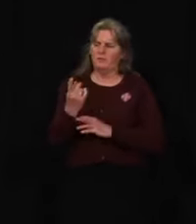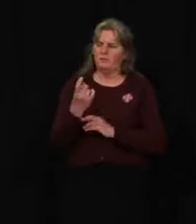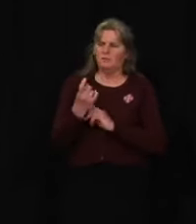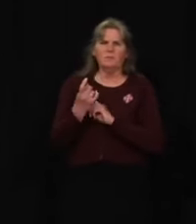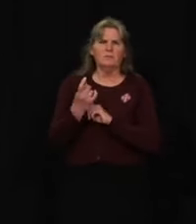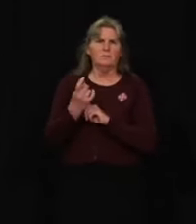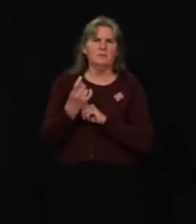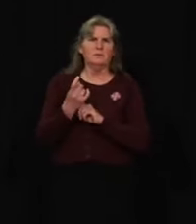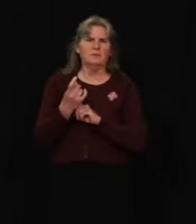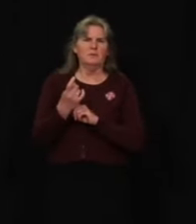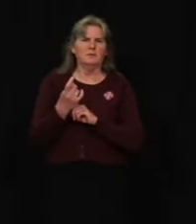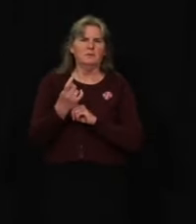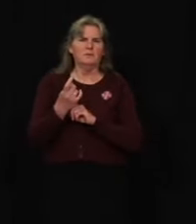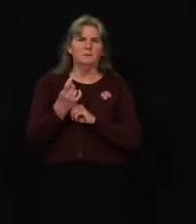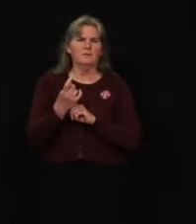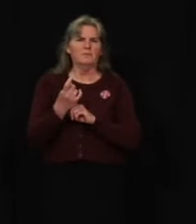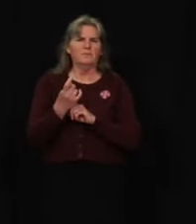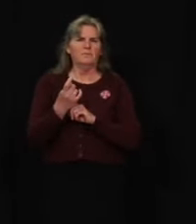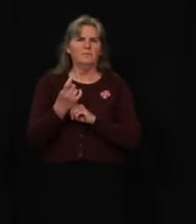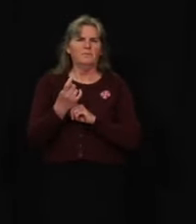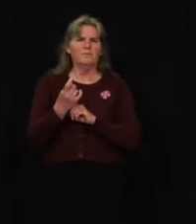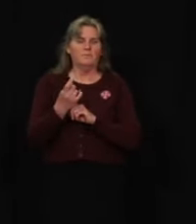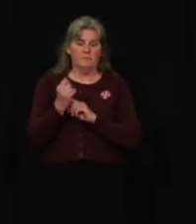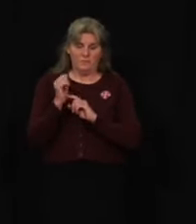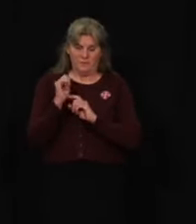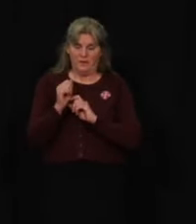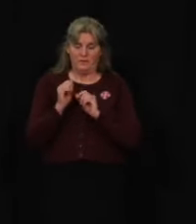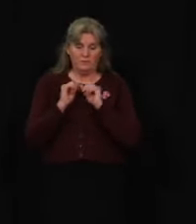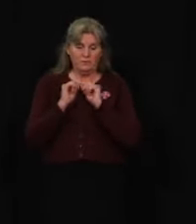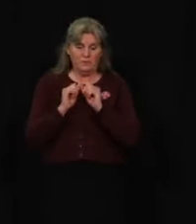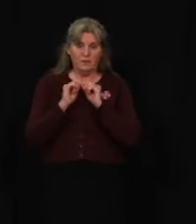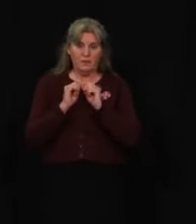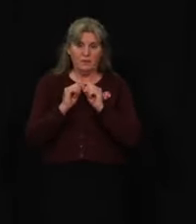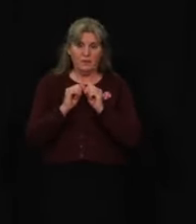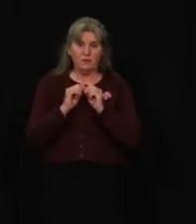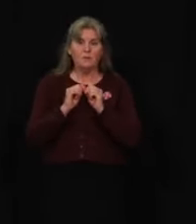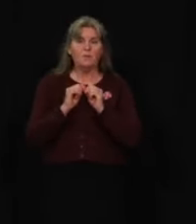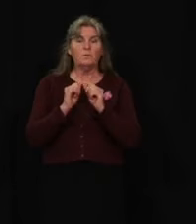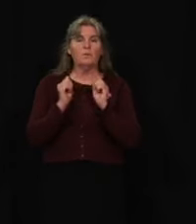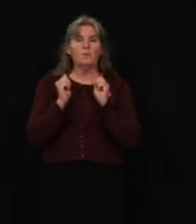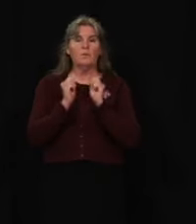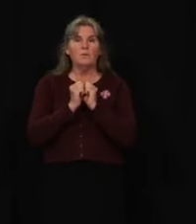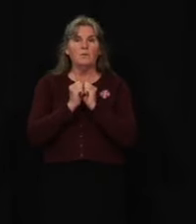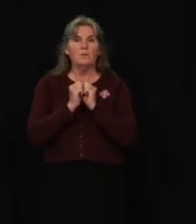Absolutely. Imagine back a couple of months